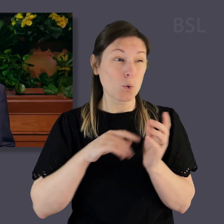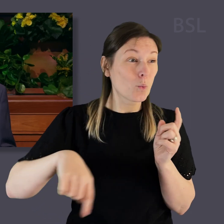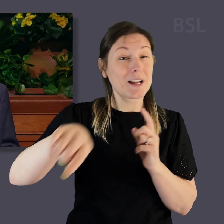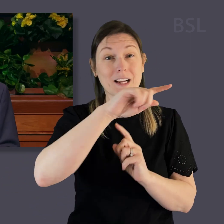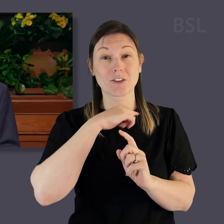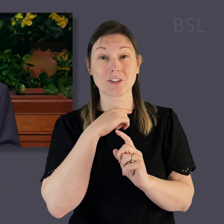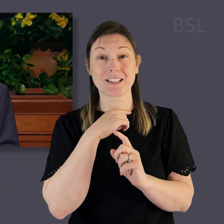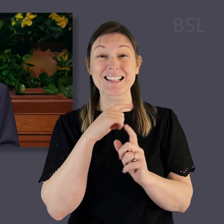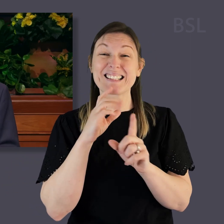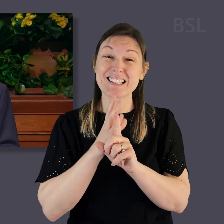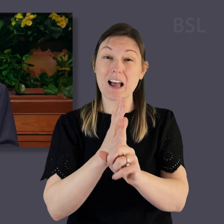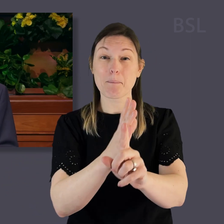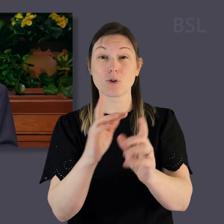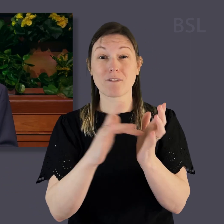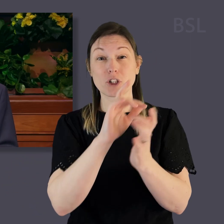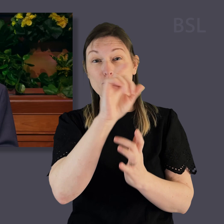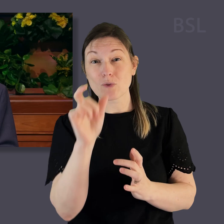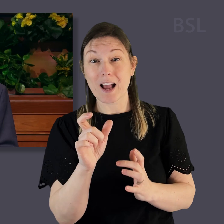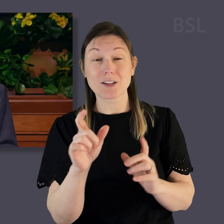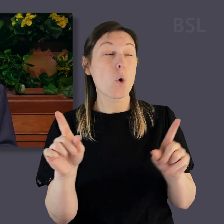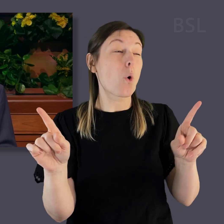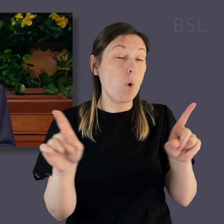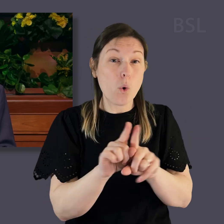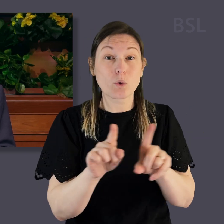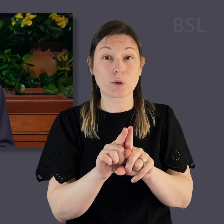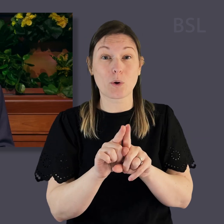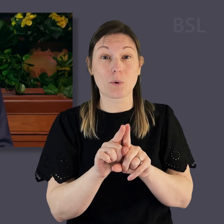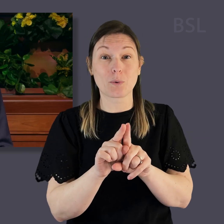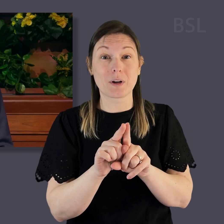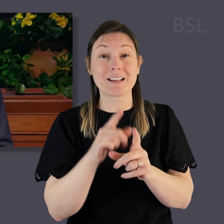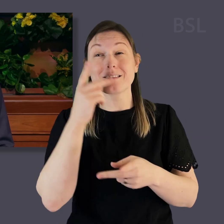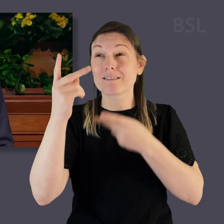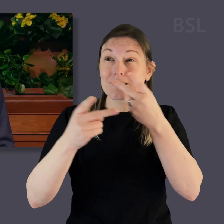let us as disciples of Jesus Christ also praise our holy God